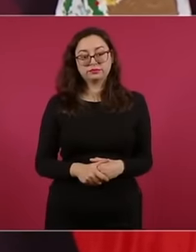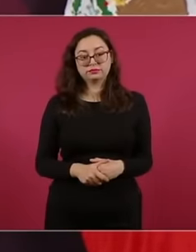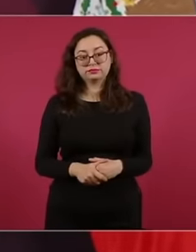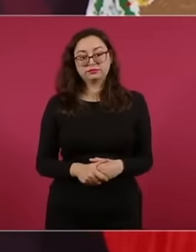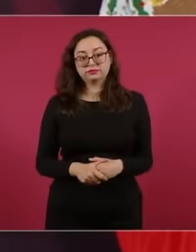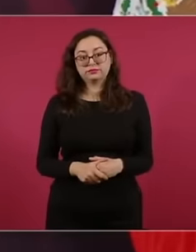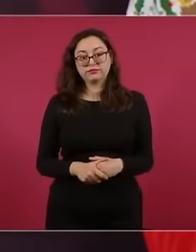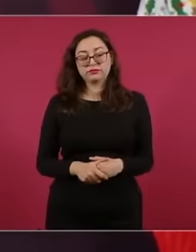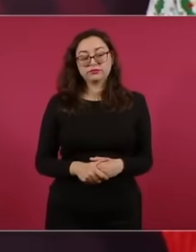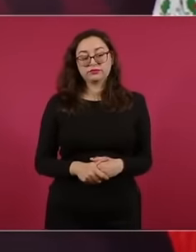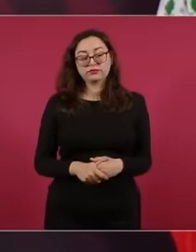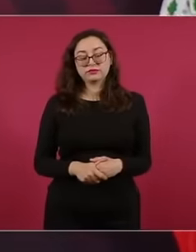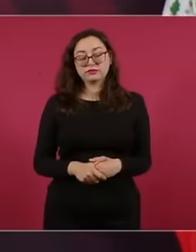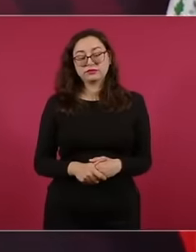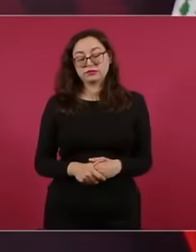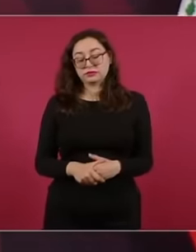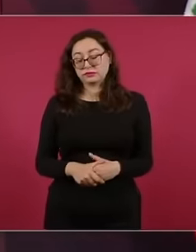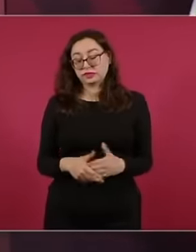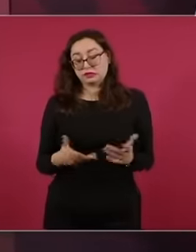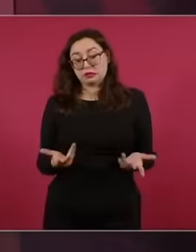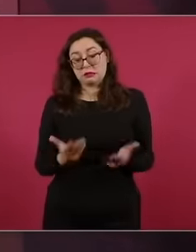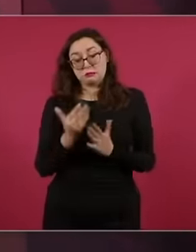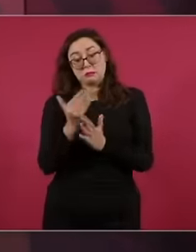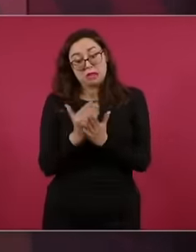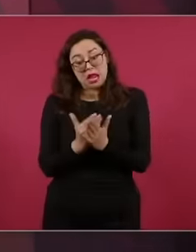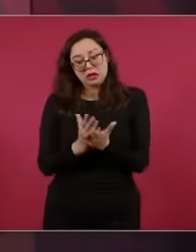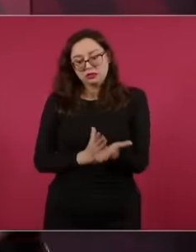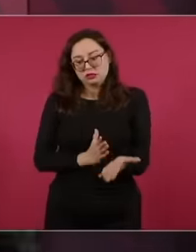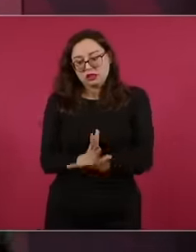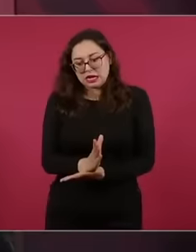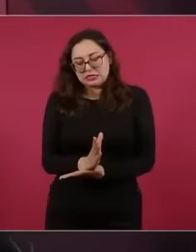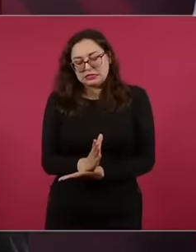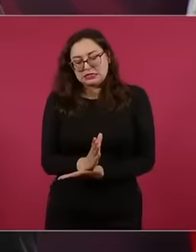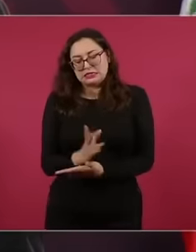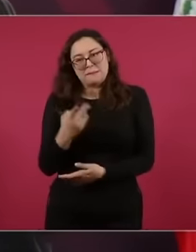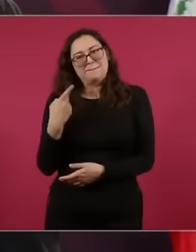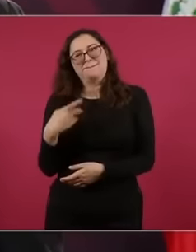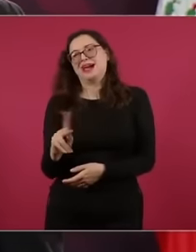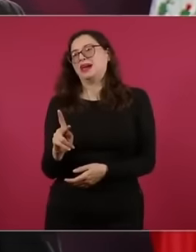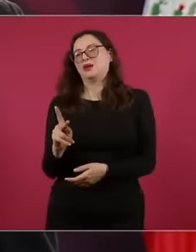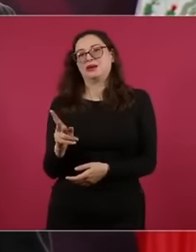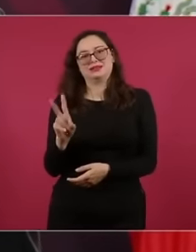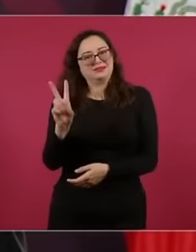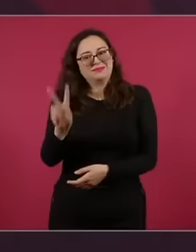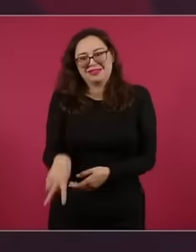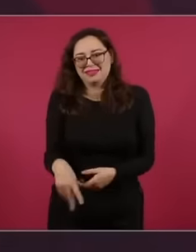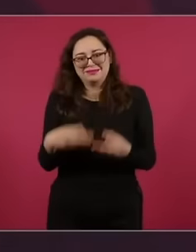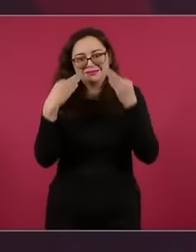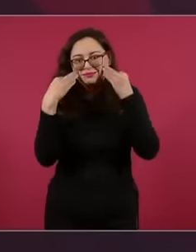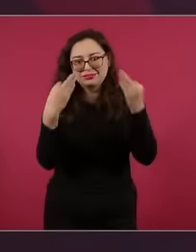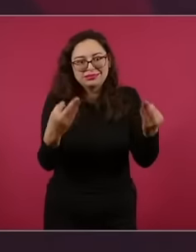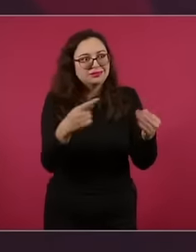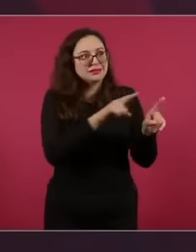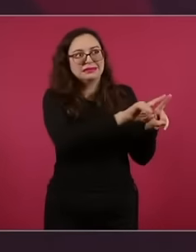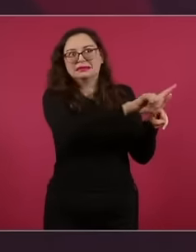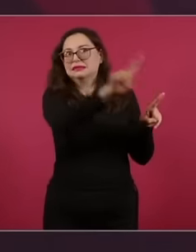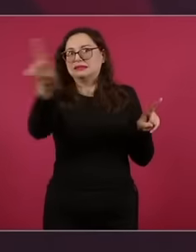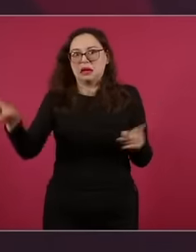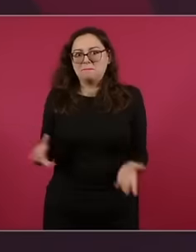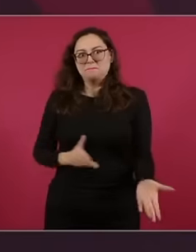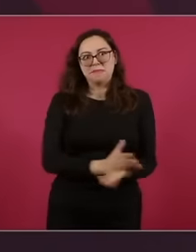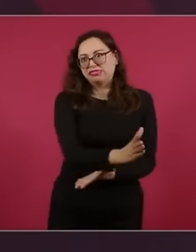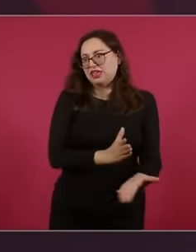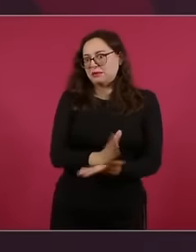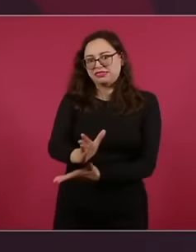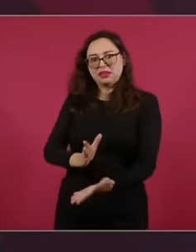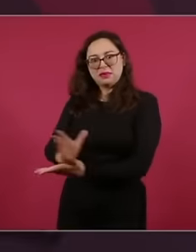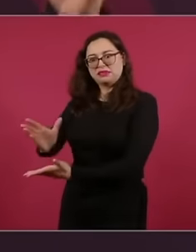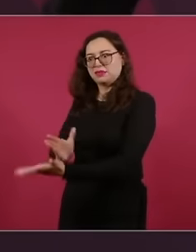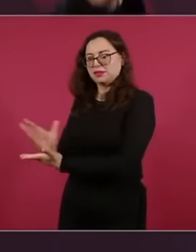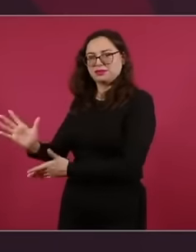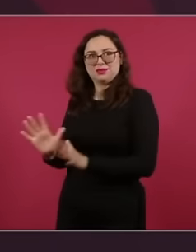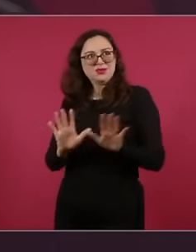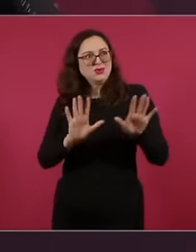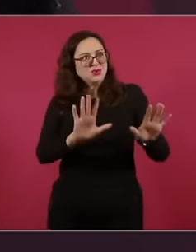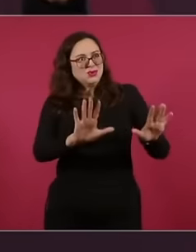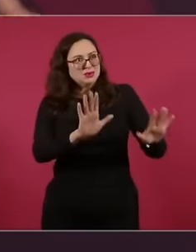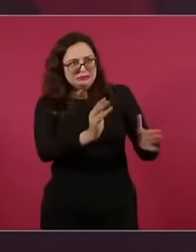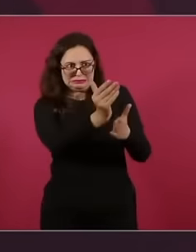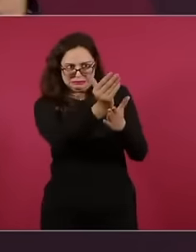because it is evident not that there is